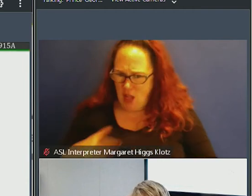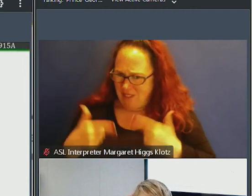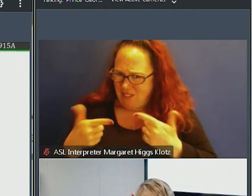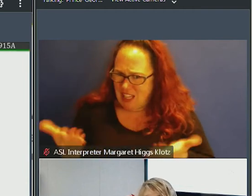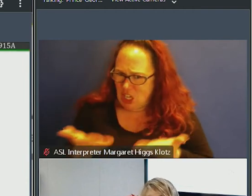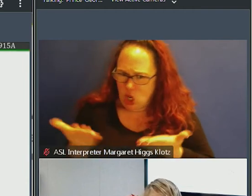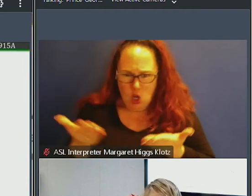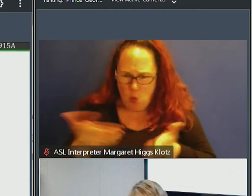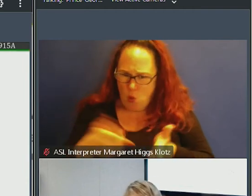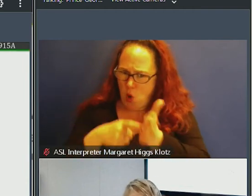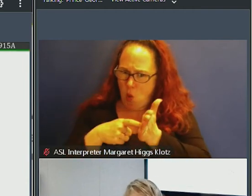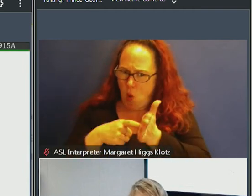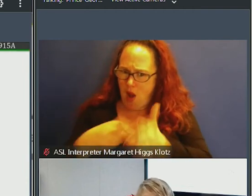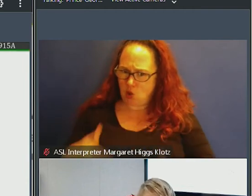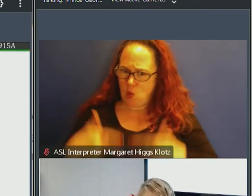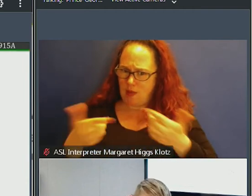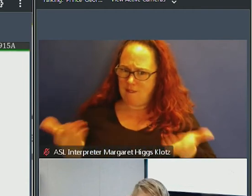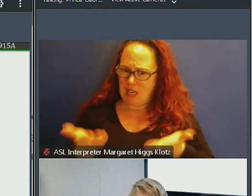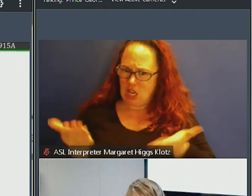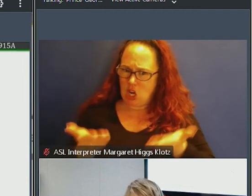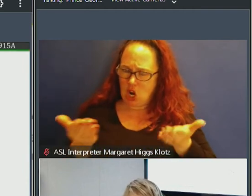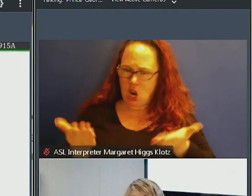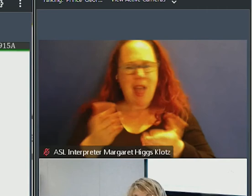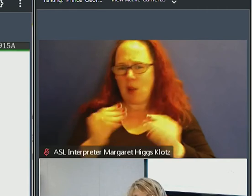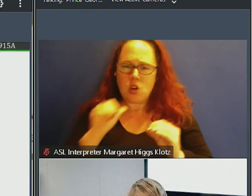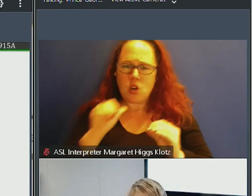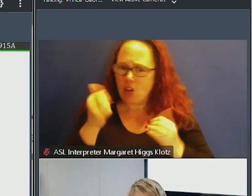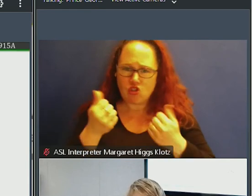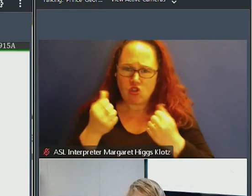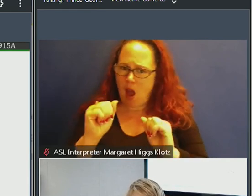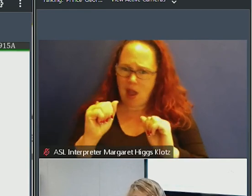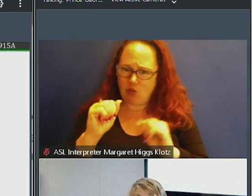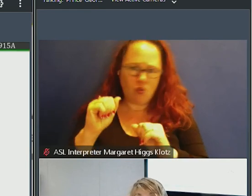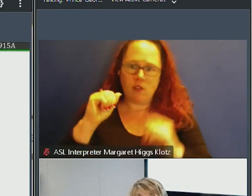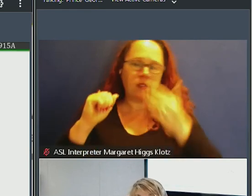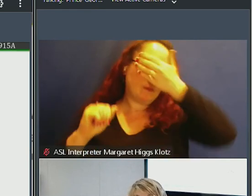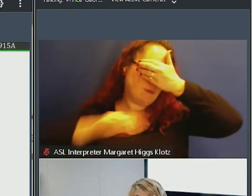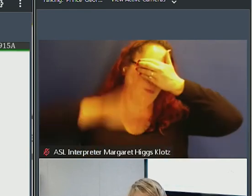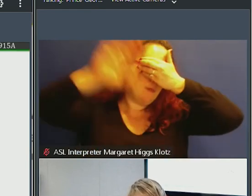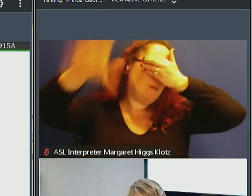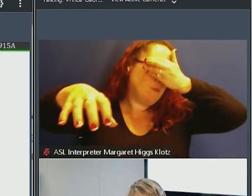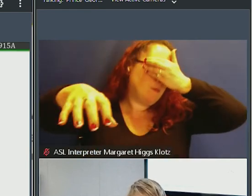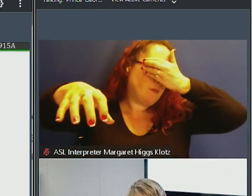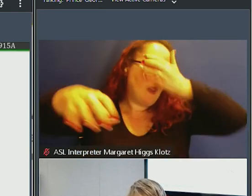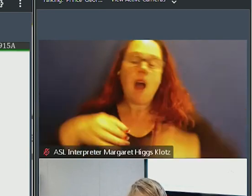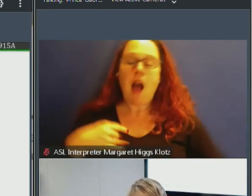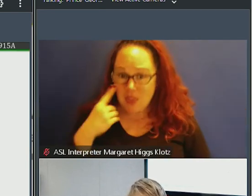but then there's no concerted effort to stick things there. I think what happened in this particular case, that facility is already there with 36 beds.